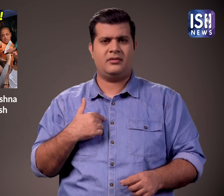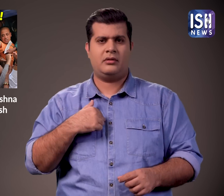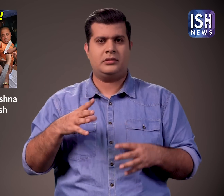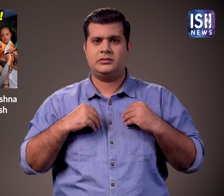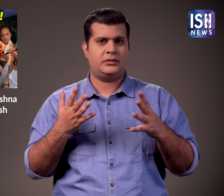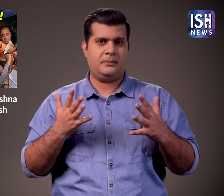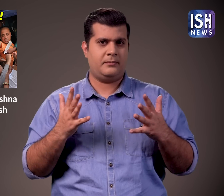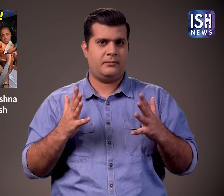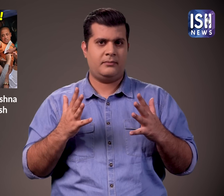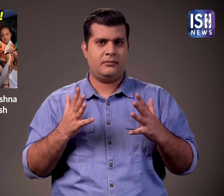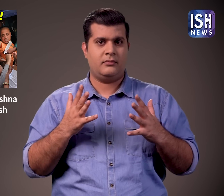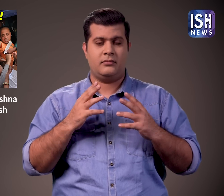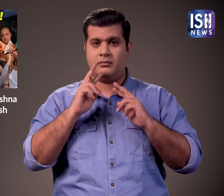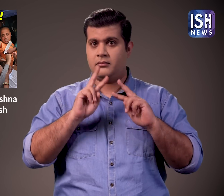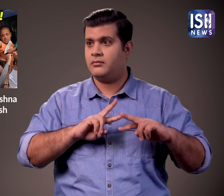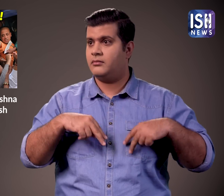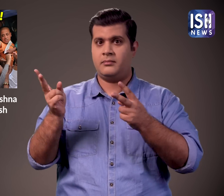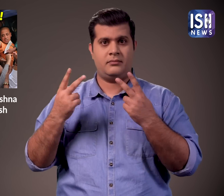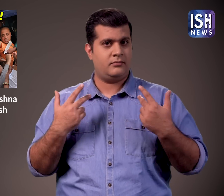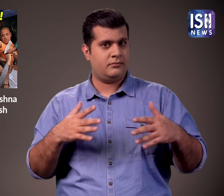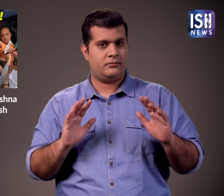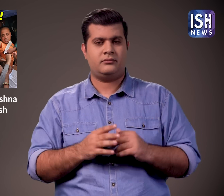This is not acceptable. This was the statement that the ministry issued.